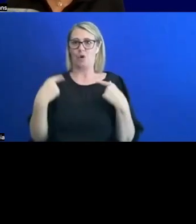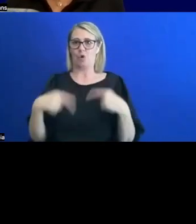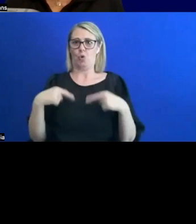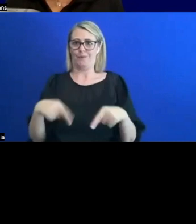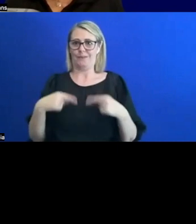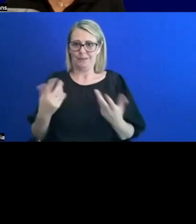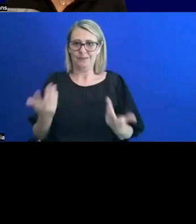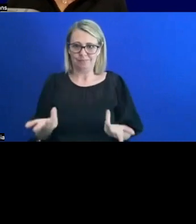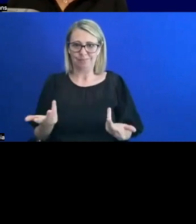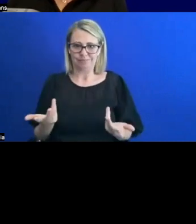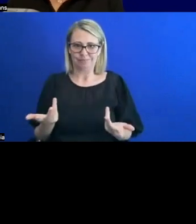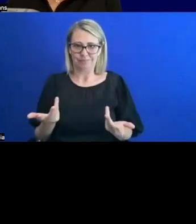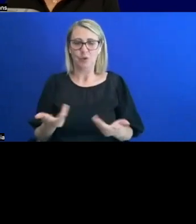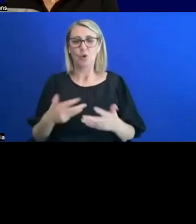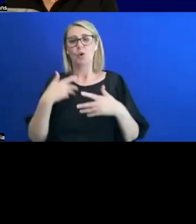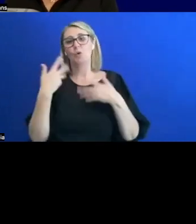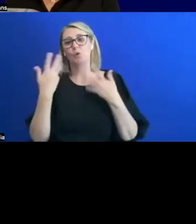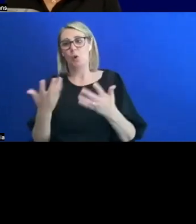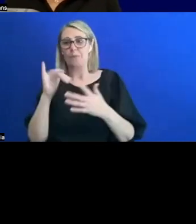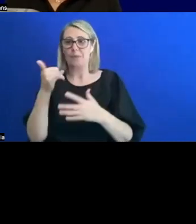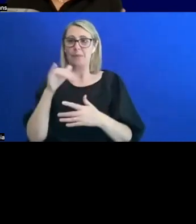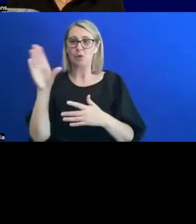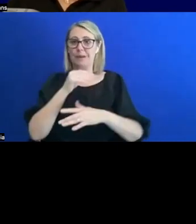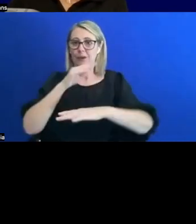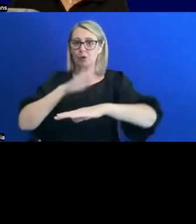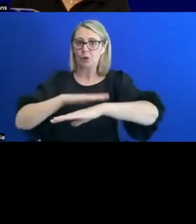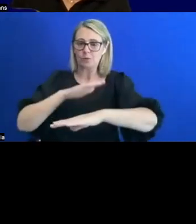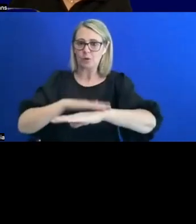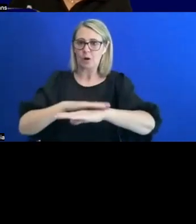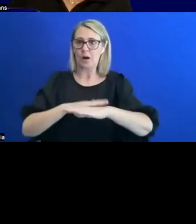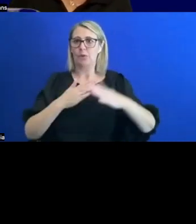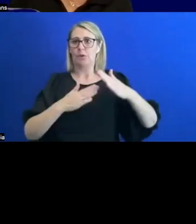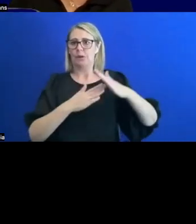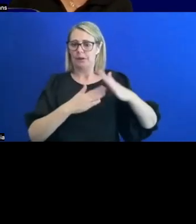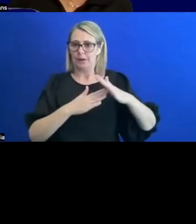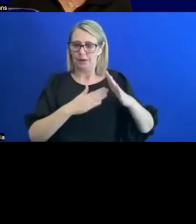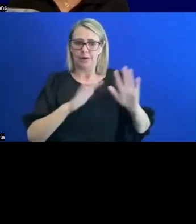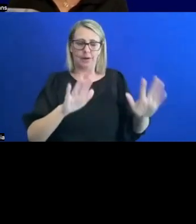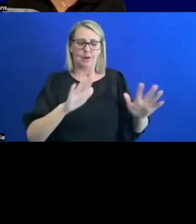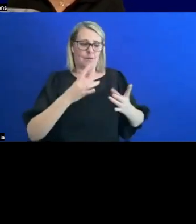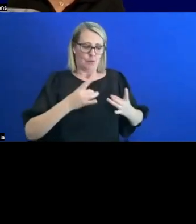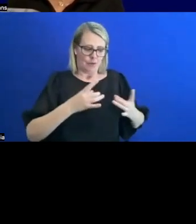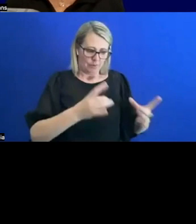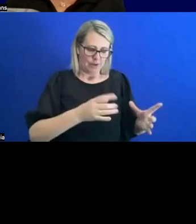and so you may take some time out to prepare, have a drink of water to settle your nerves,